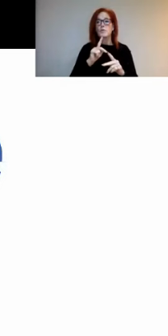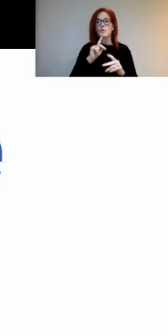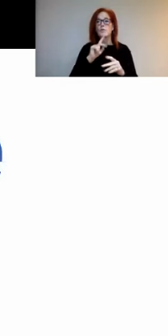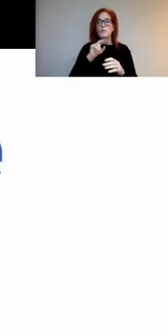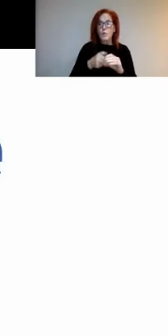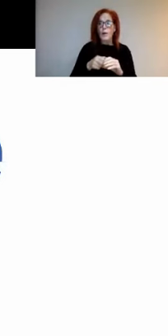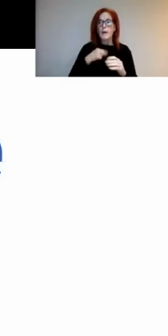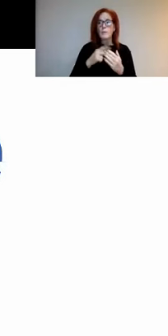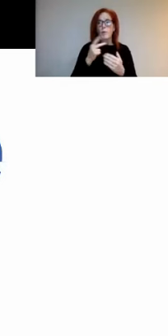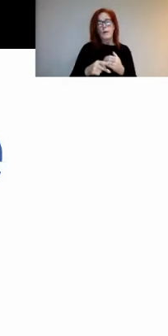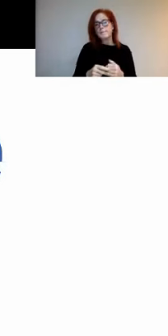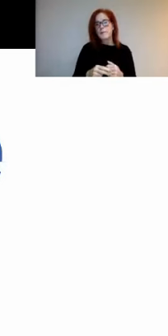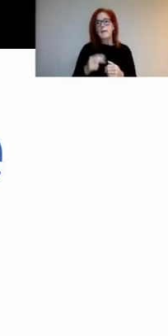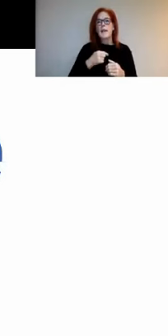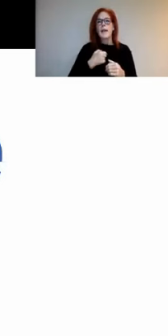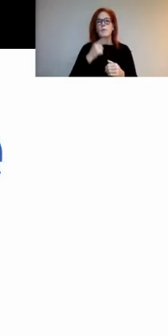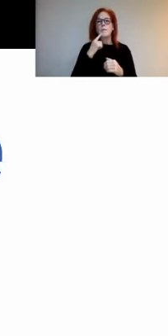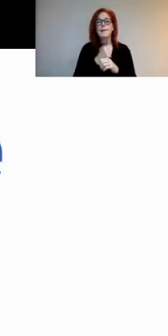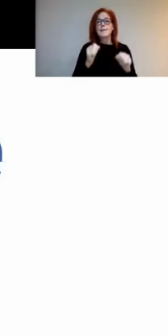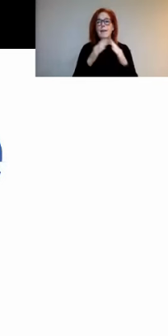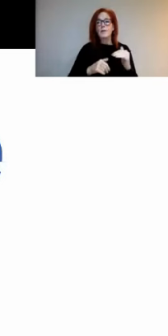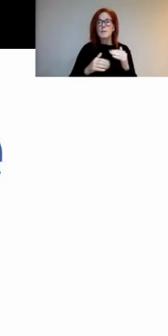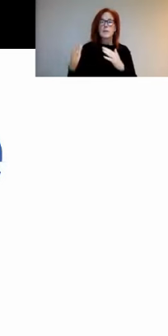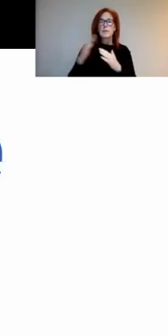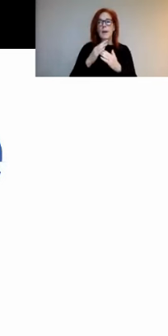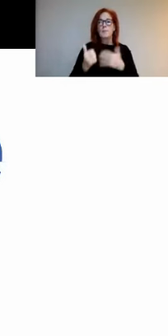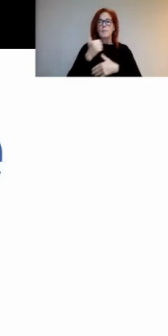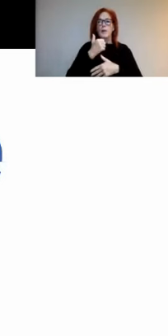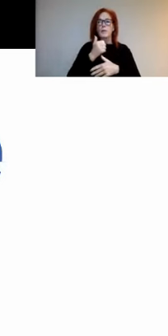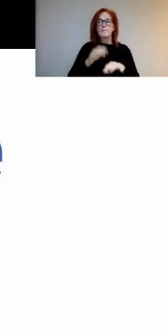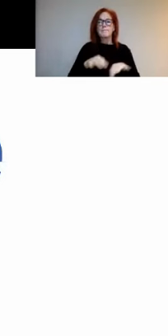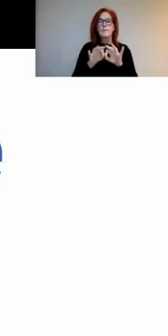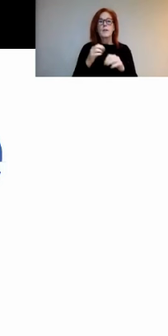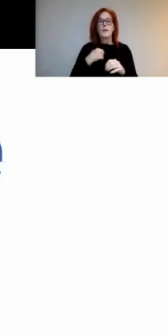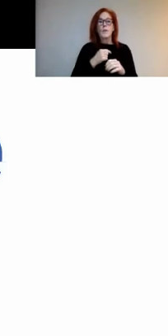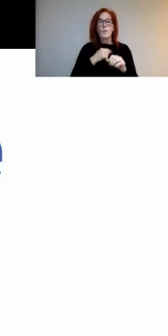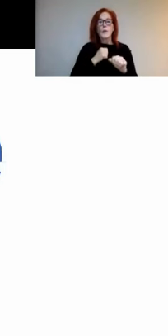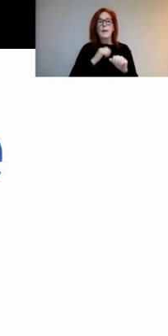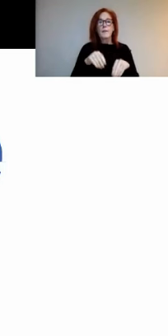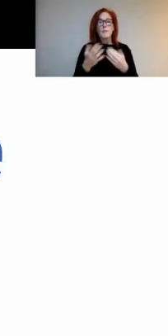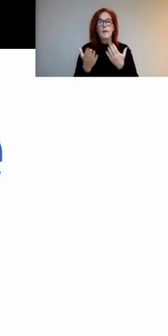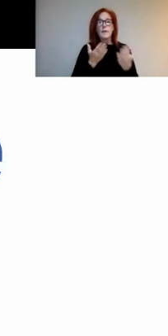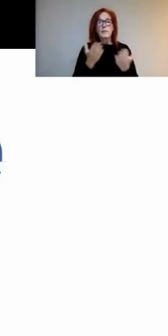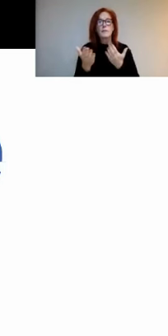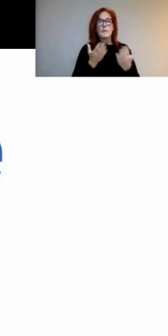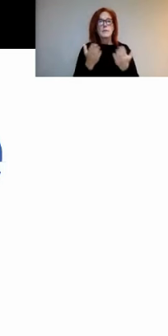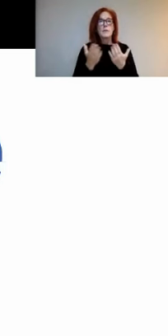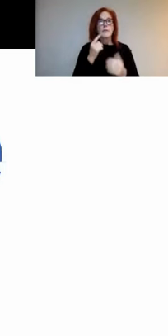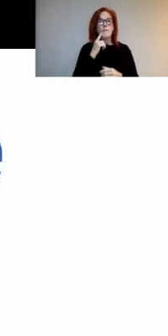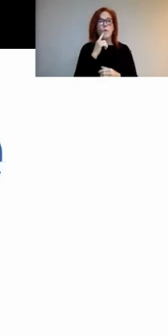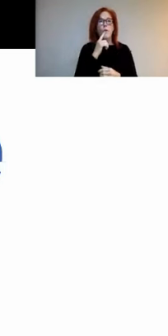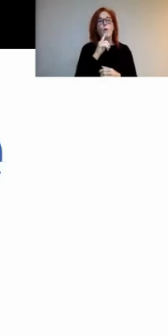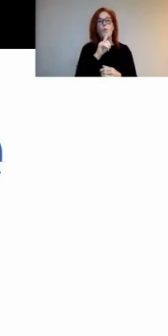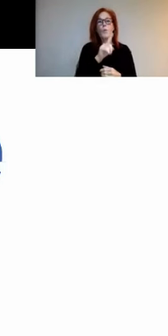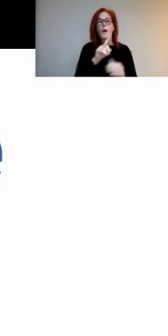So we receive from ESG about $11,500 a year and that's to help us to continue to shelter families who are dealing with domestic violence. We do have a 24/7 crisis hotline, and during the grant period we answer 656 calls through our 24/7 hospital line. That was last year. Our goal is to get at least 900. All violence is unacceptable but some is life threatening.